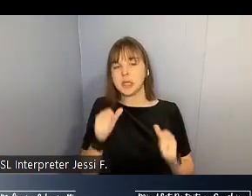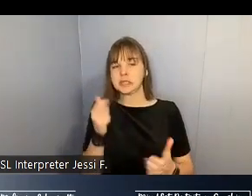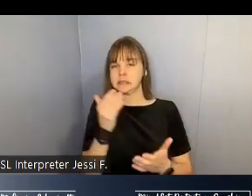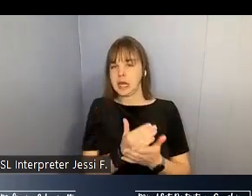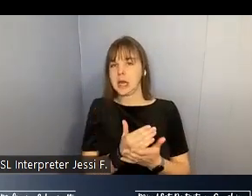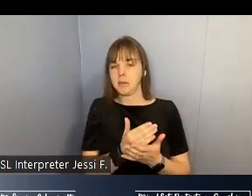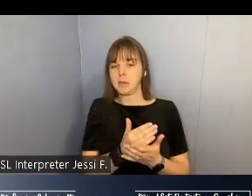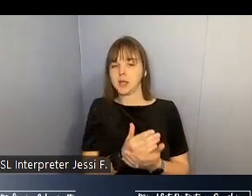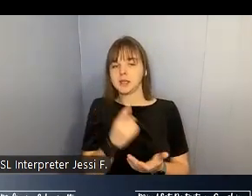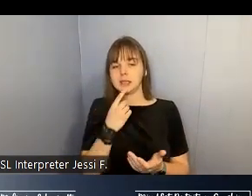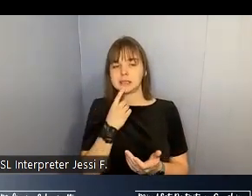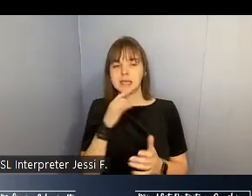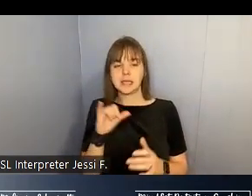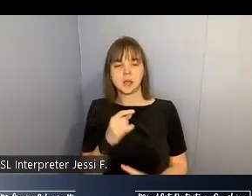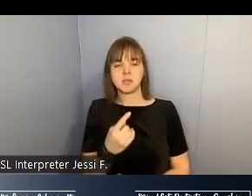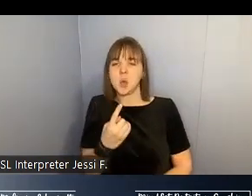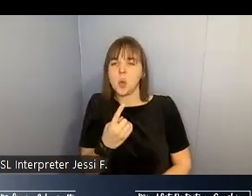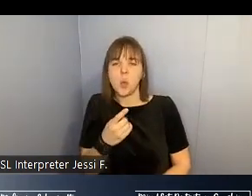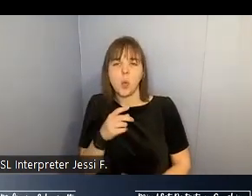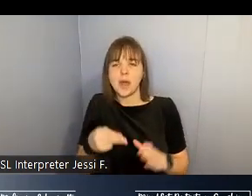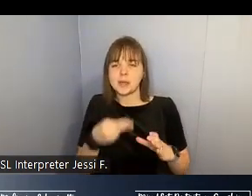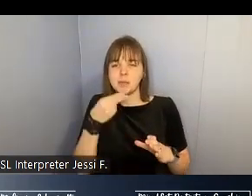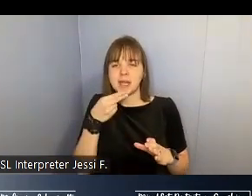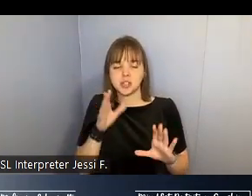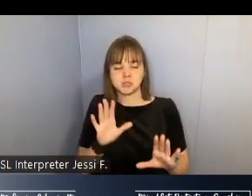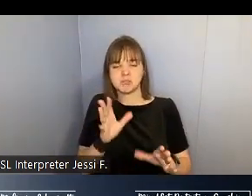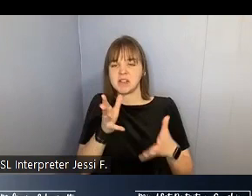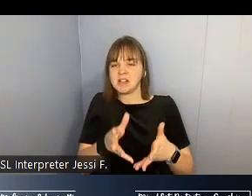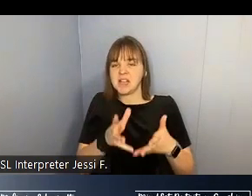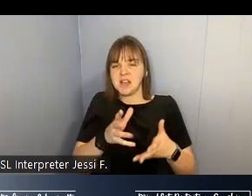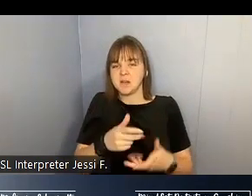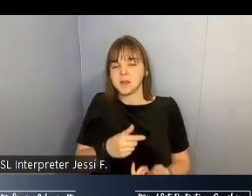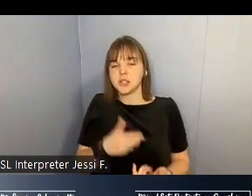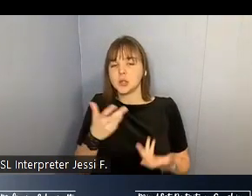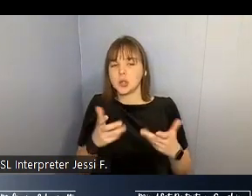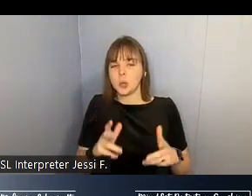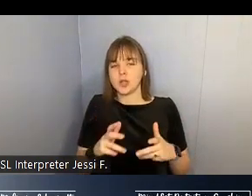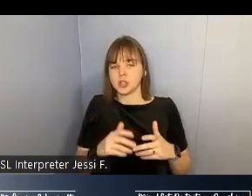But start to learn how to tune in, so you don't go past that point of uncomfortably full.